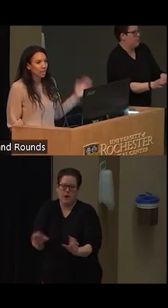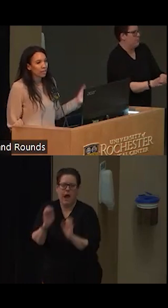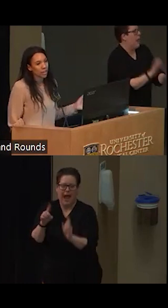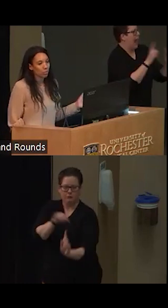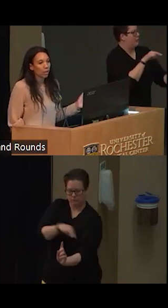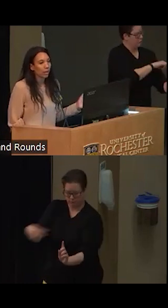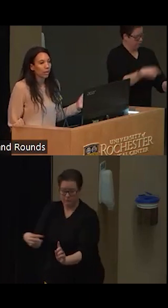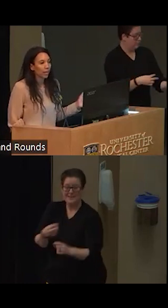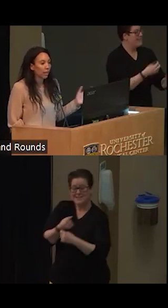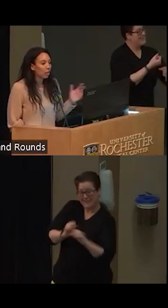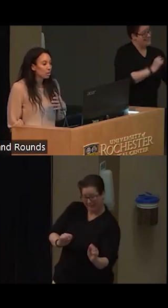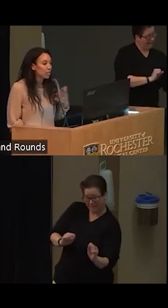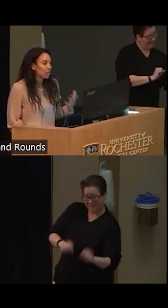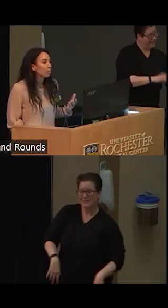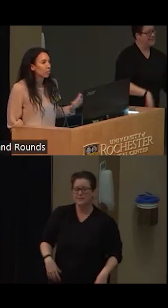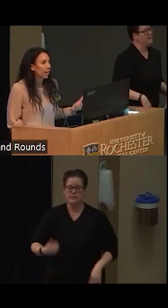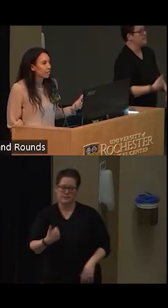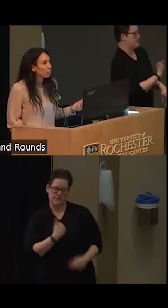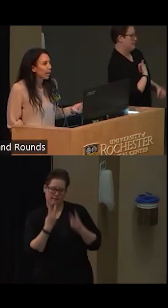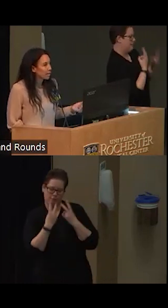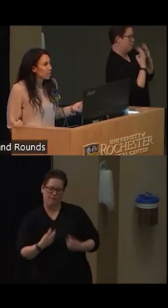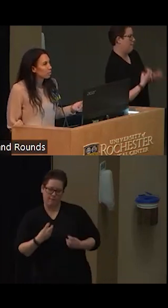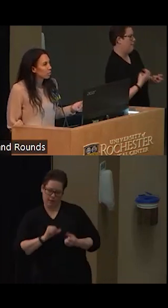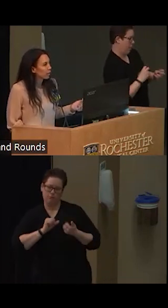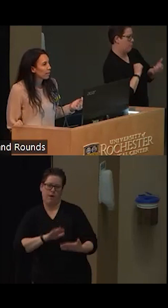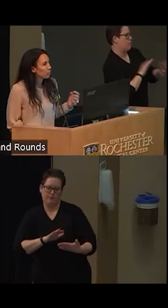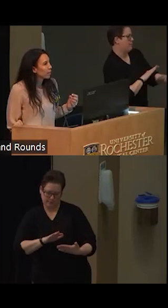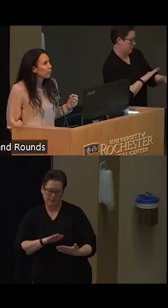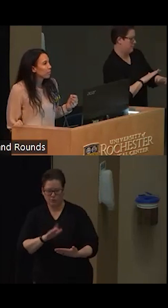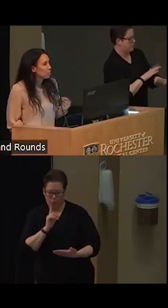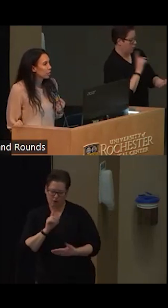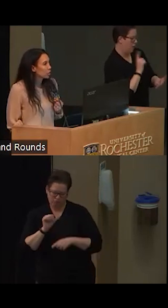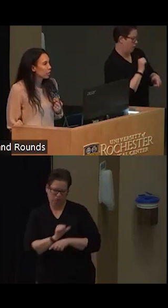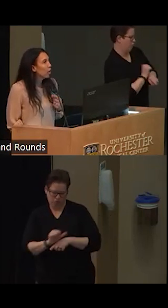a safety umbrella and also a self-reflective practice umbrella that really we have structured